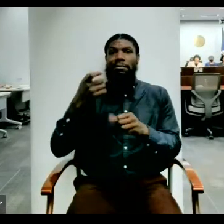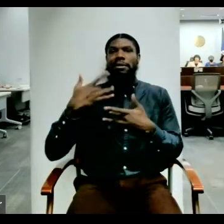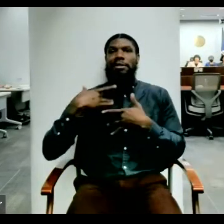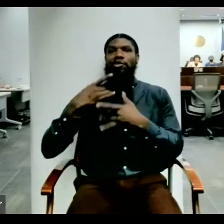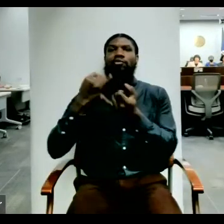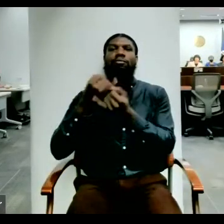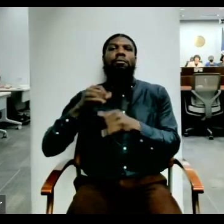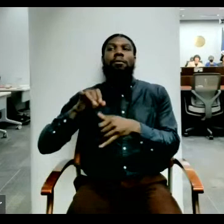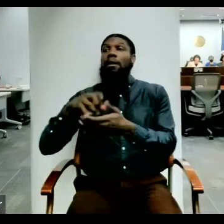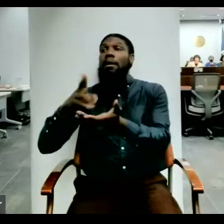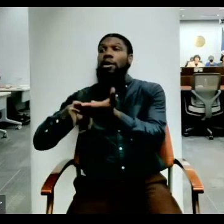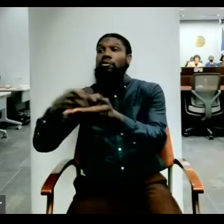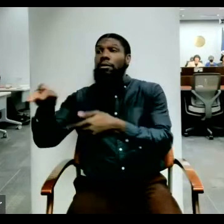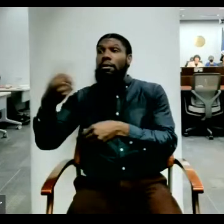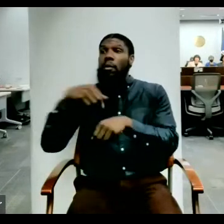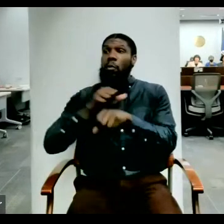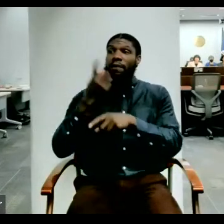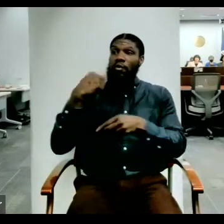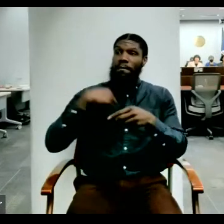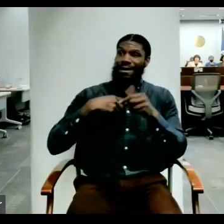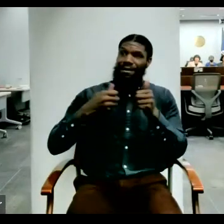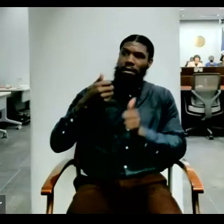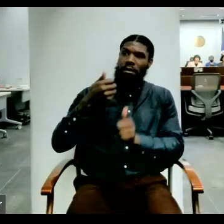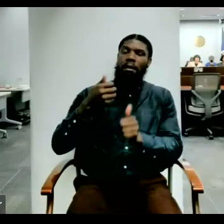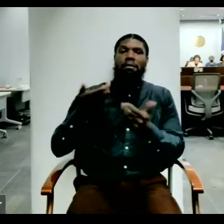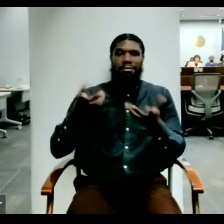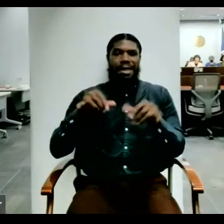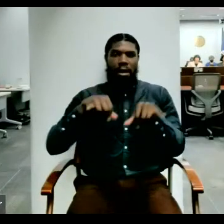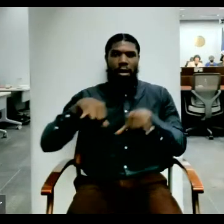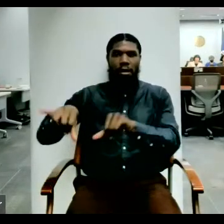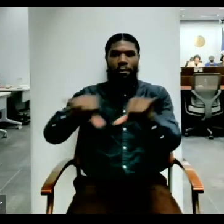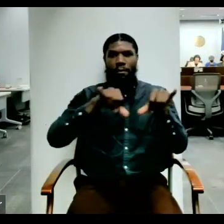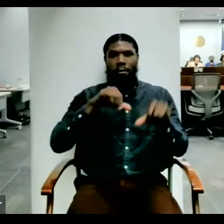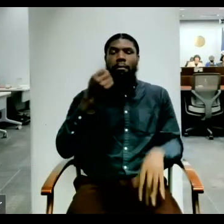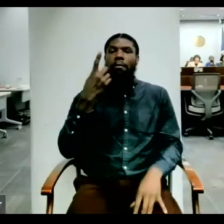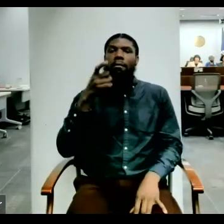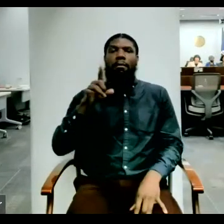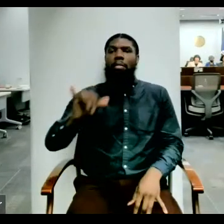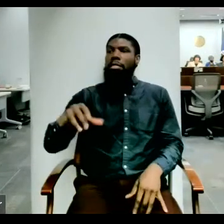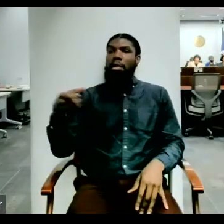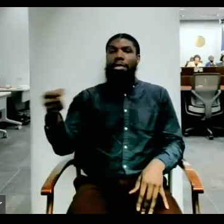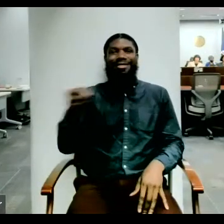That there is a very um, that the practice of misclassifying workers as independent